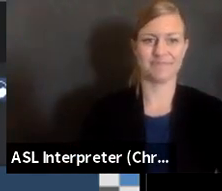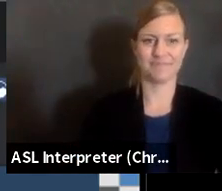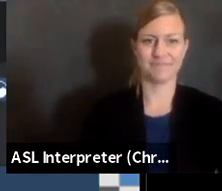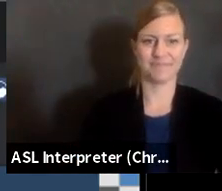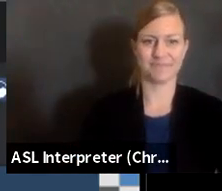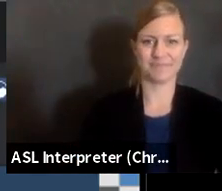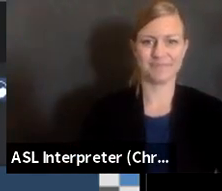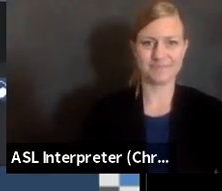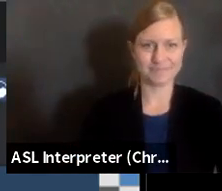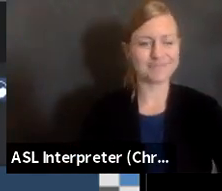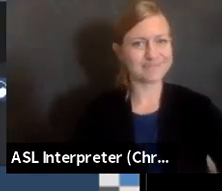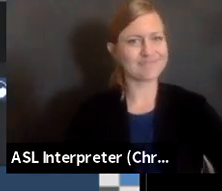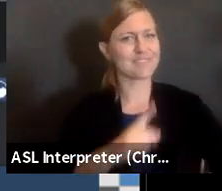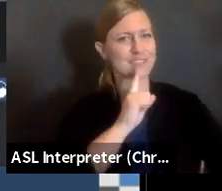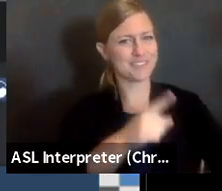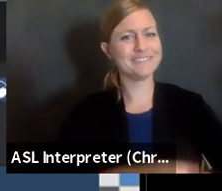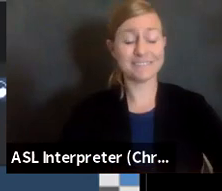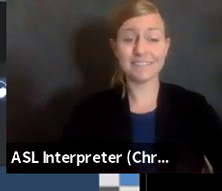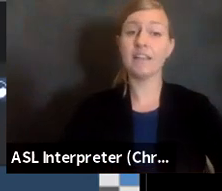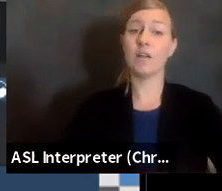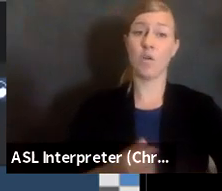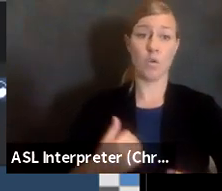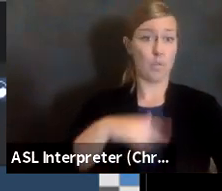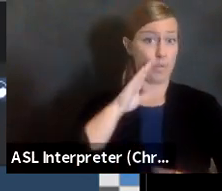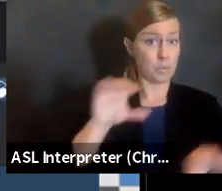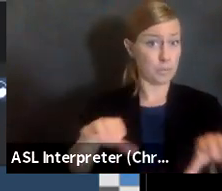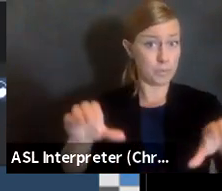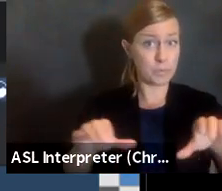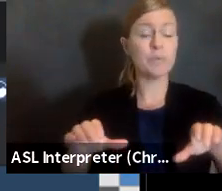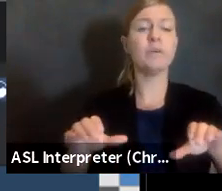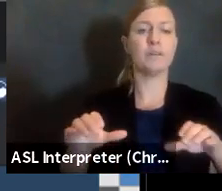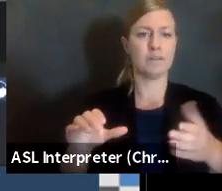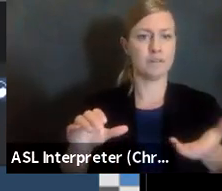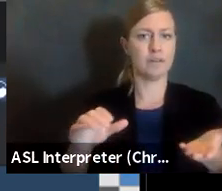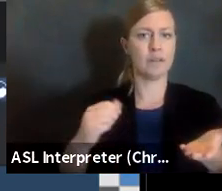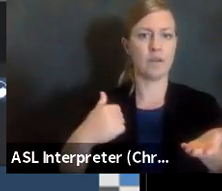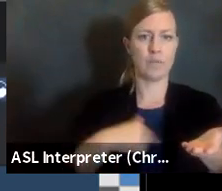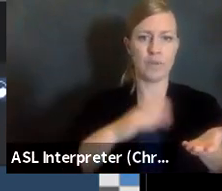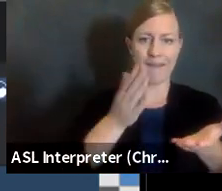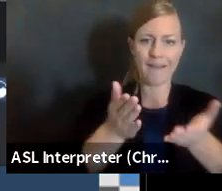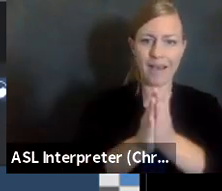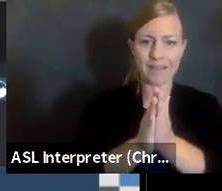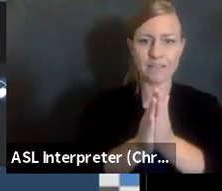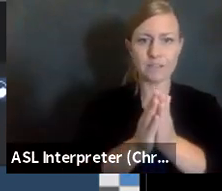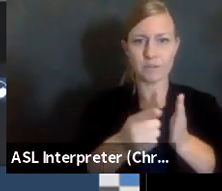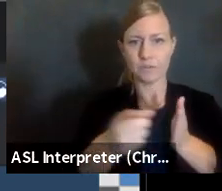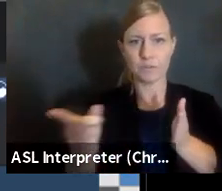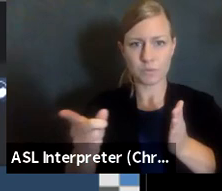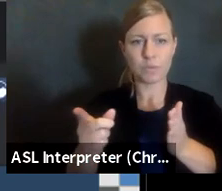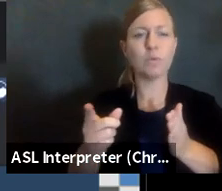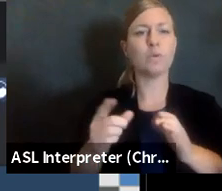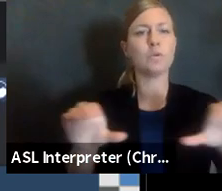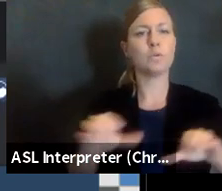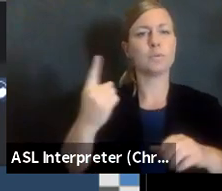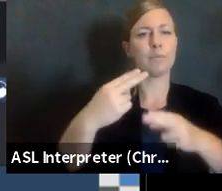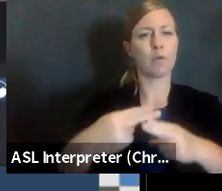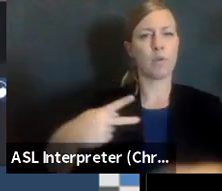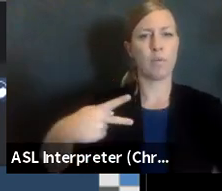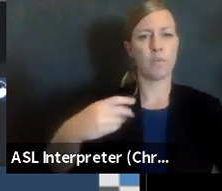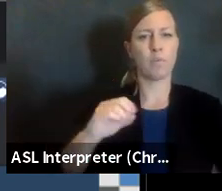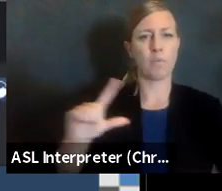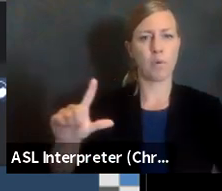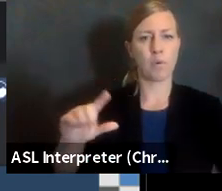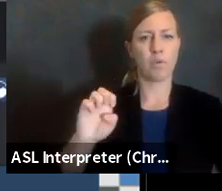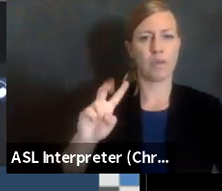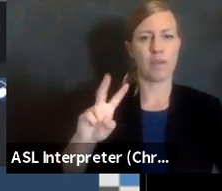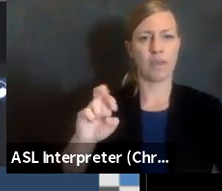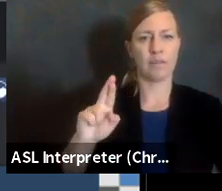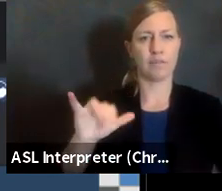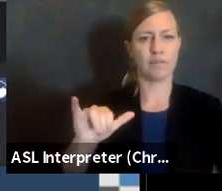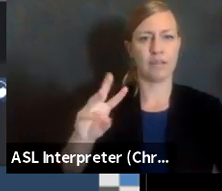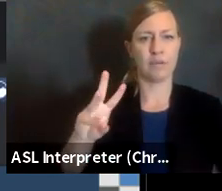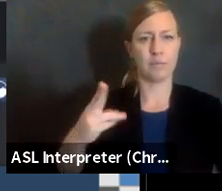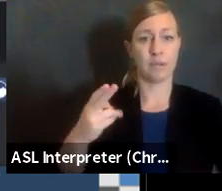ESD 113 - Andrew Hickman: Yeah. So what we're going to do is we're going to have you take a poll everywhere poll and I'm going to have you reply.